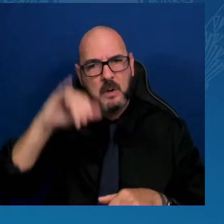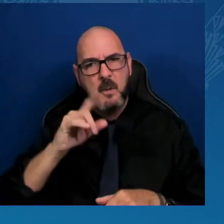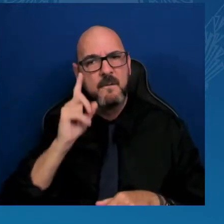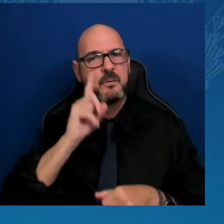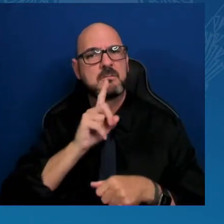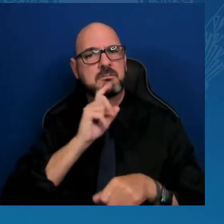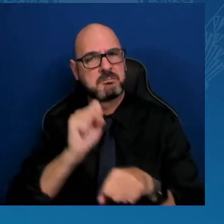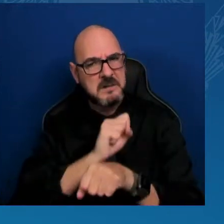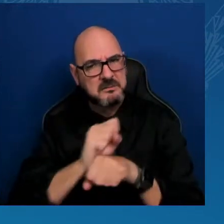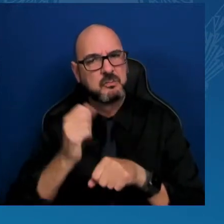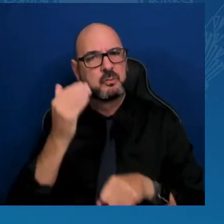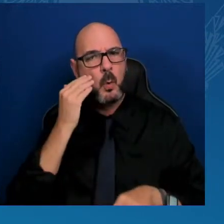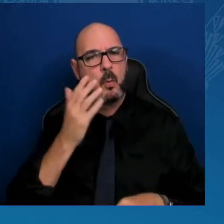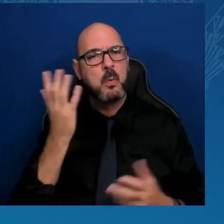and for what we know to be right.